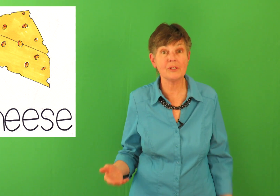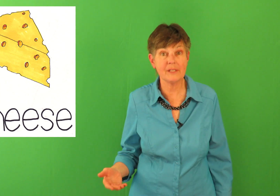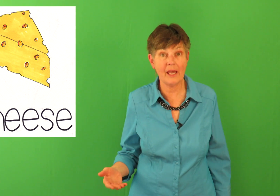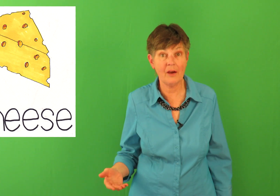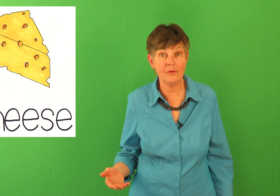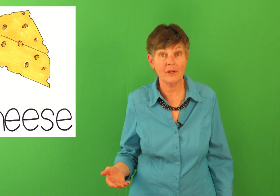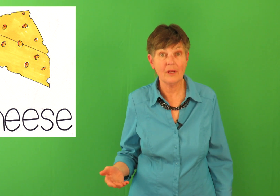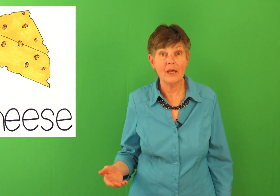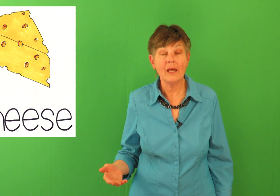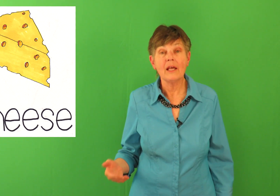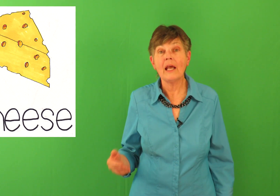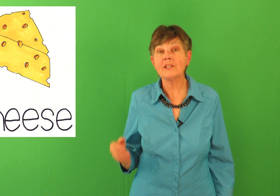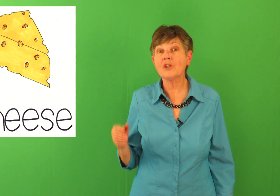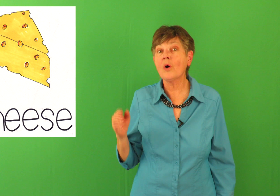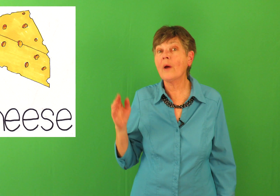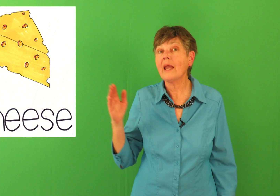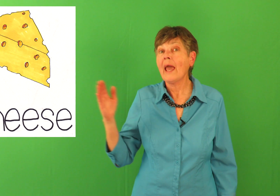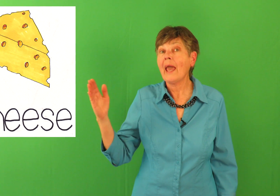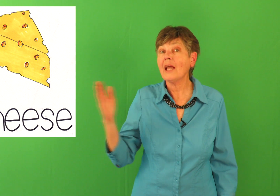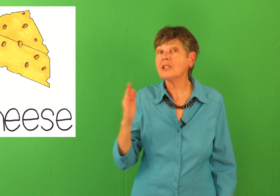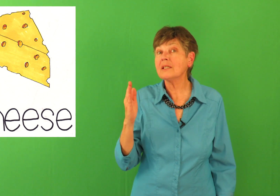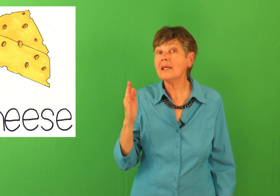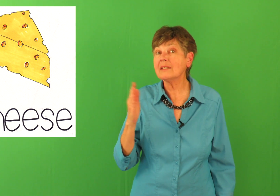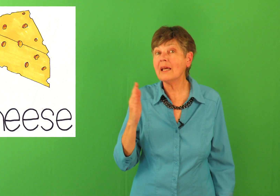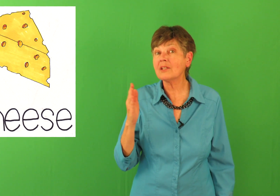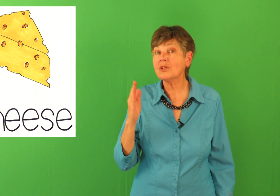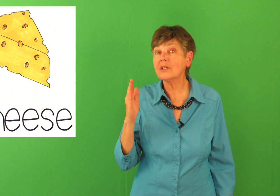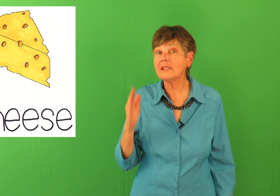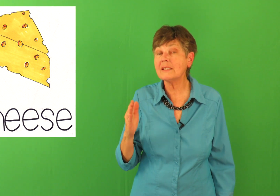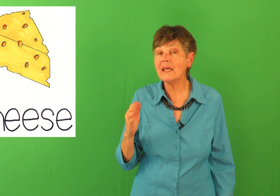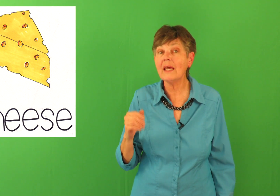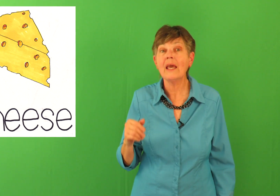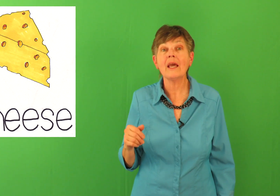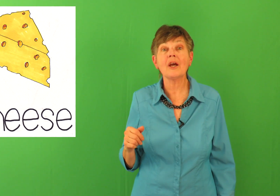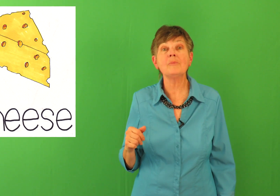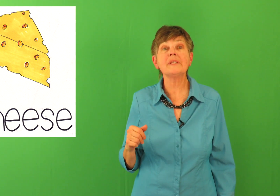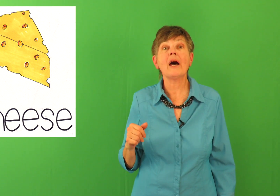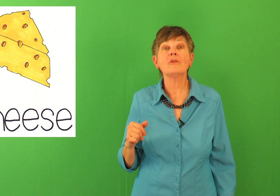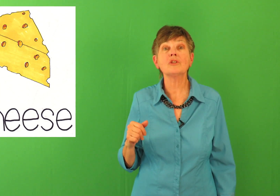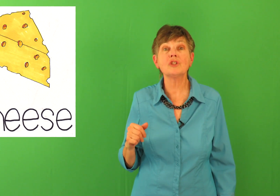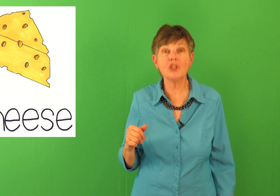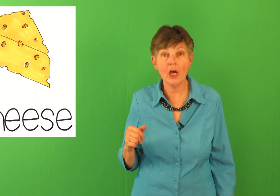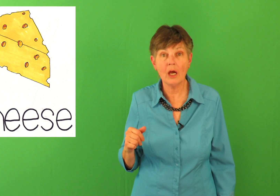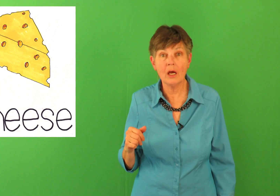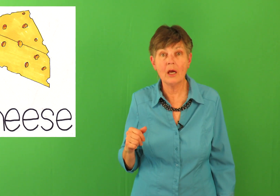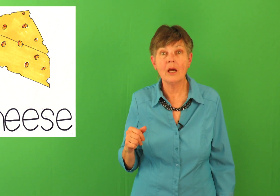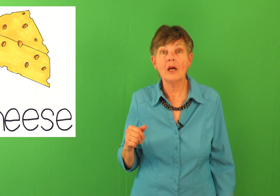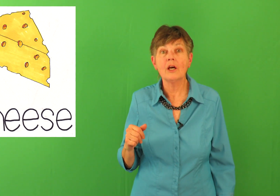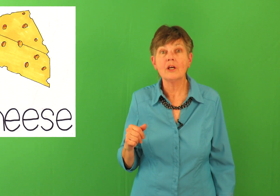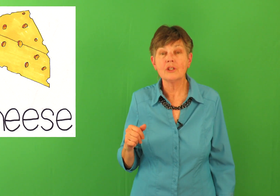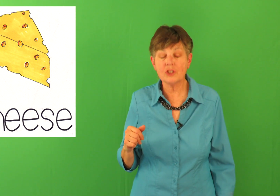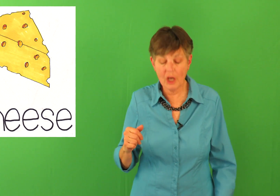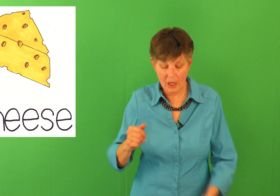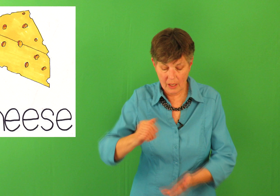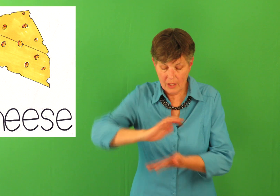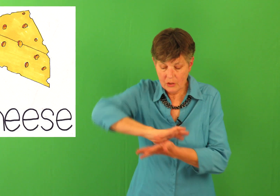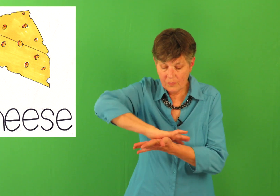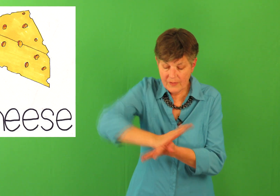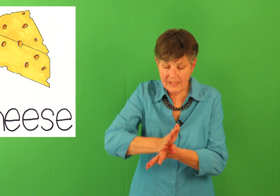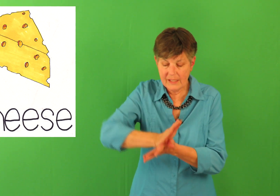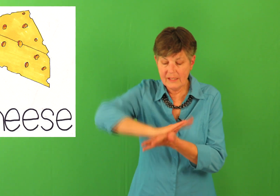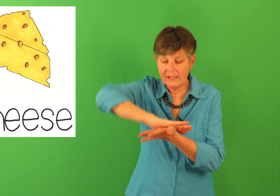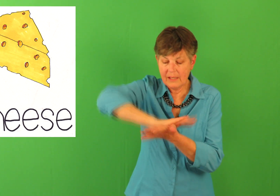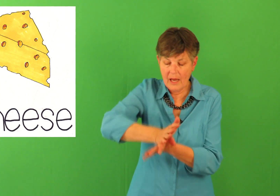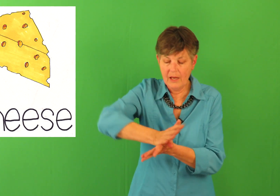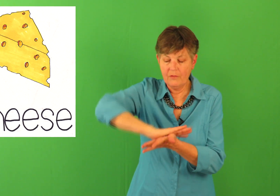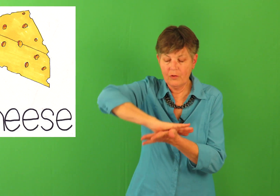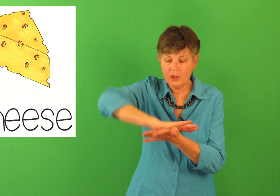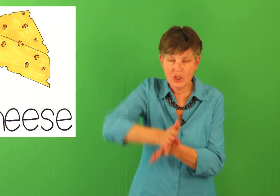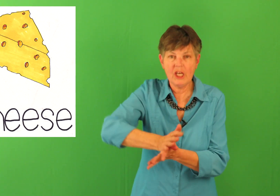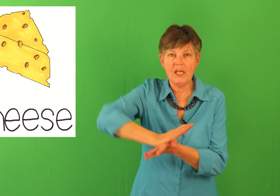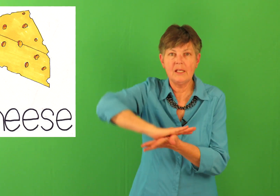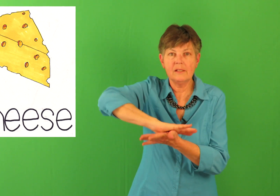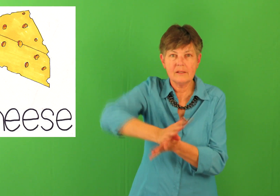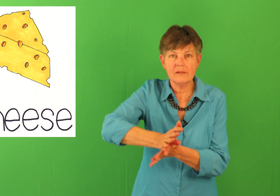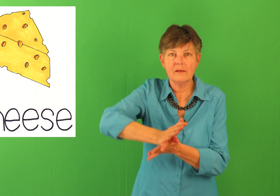sound and so when H is next to this C it comes out so this is the sign for cheese